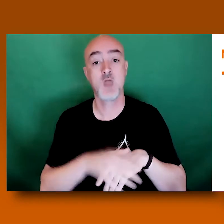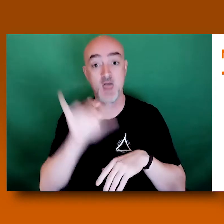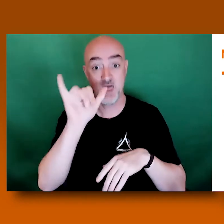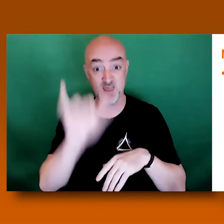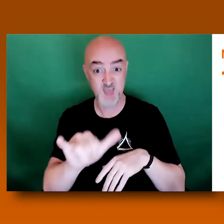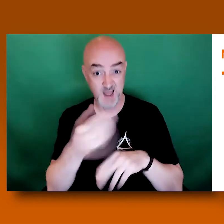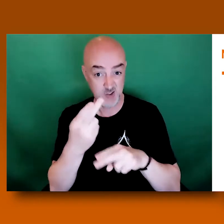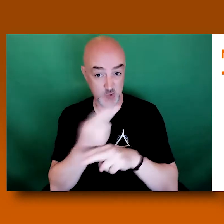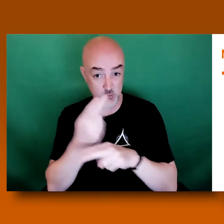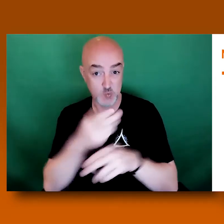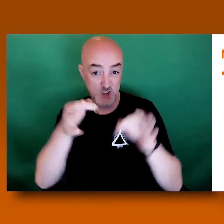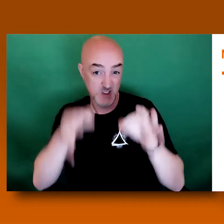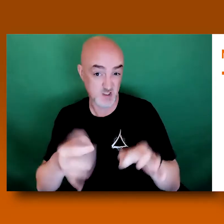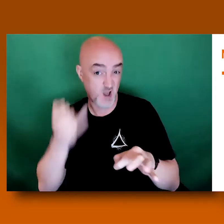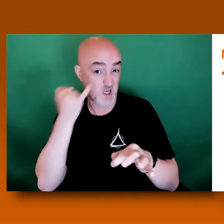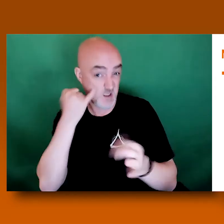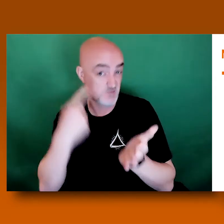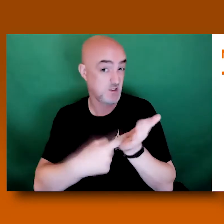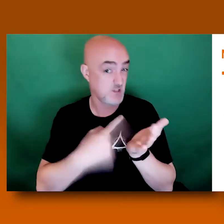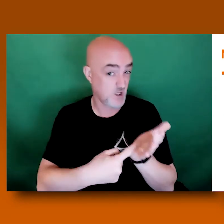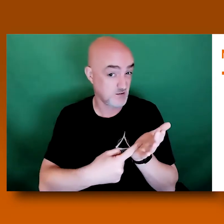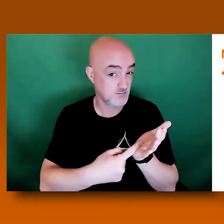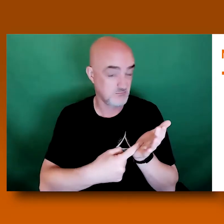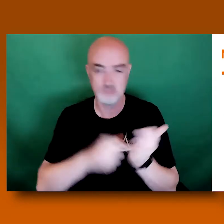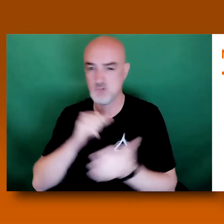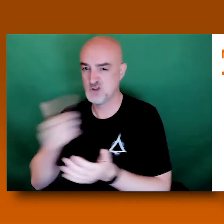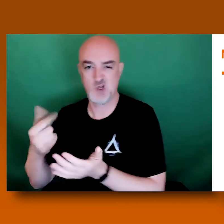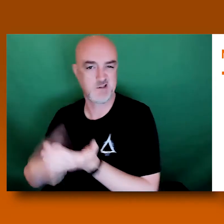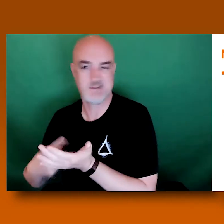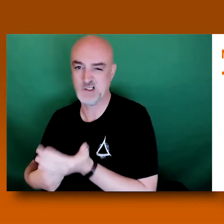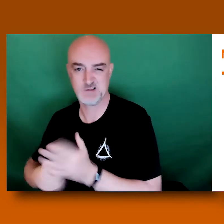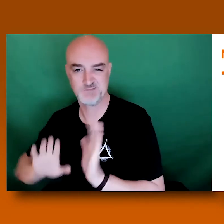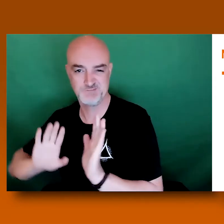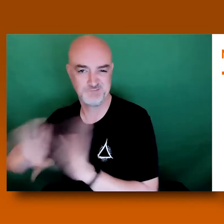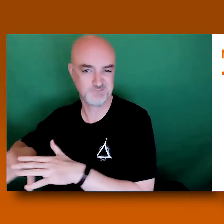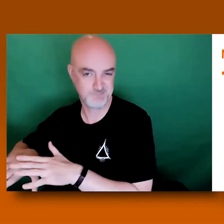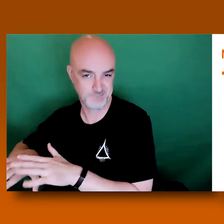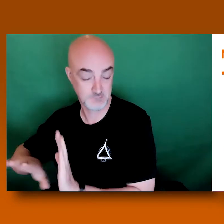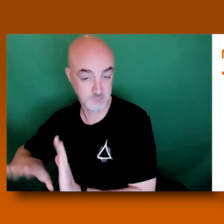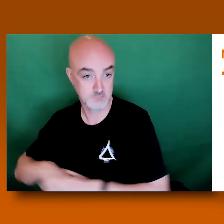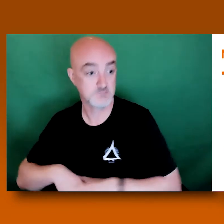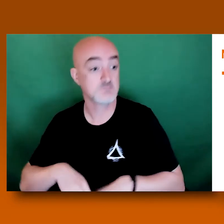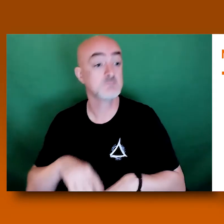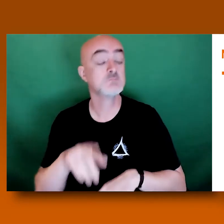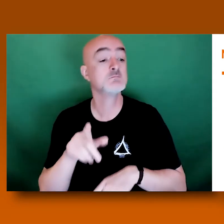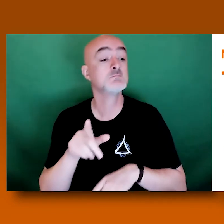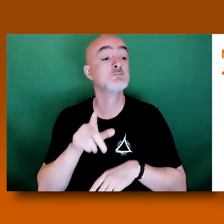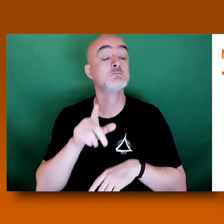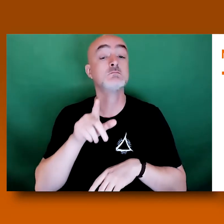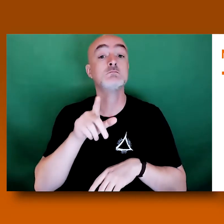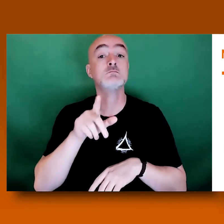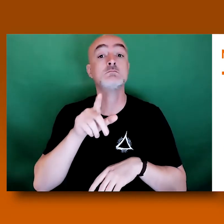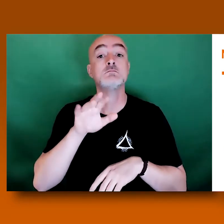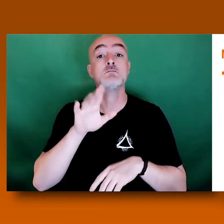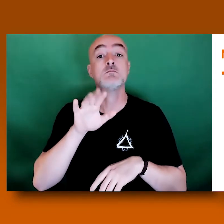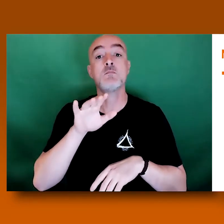based on that average total score. So, again, some are--the top 50% are discussed and considered